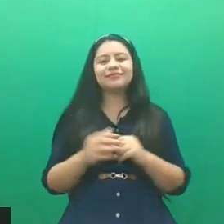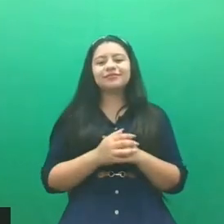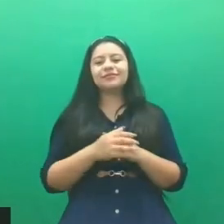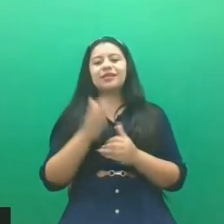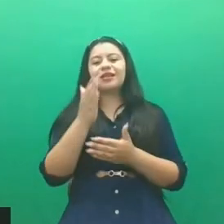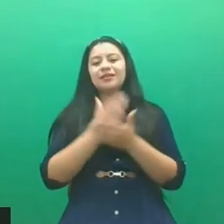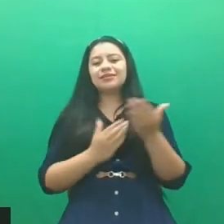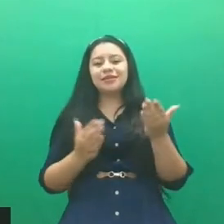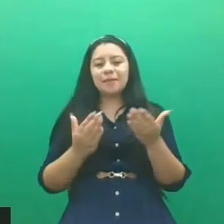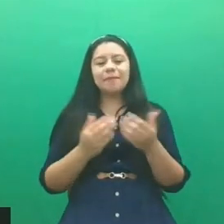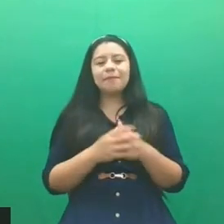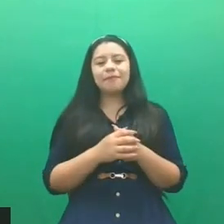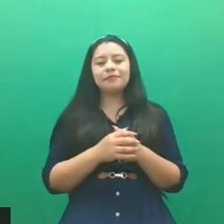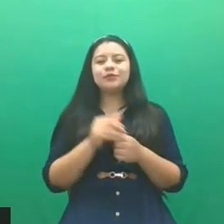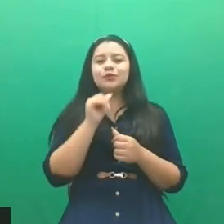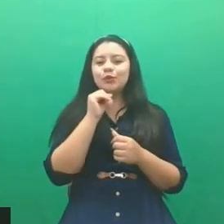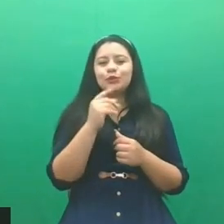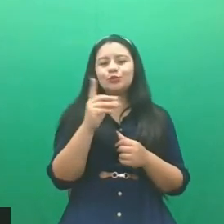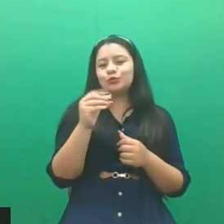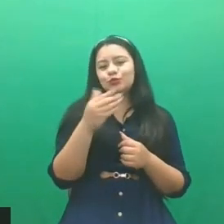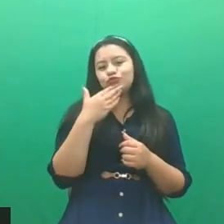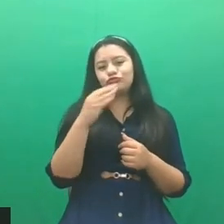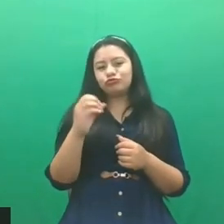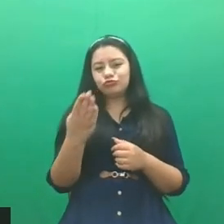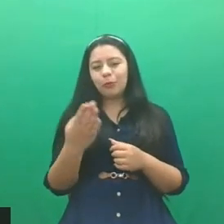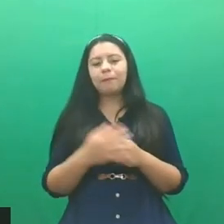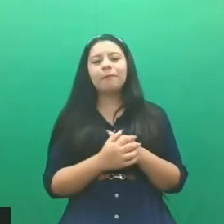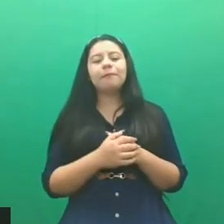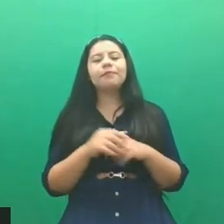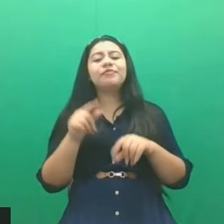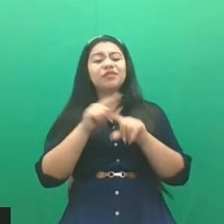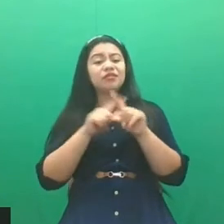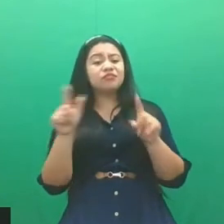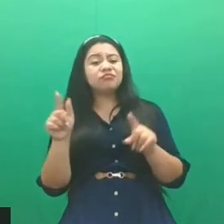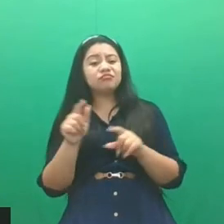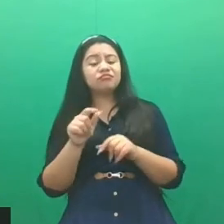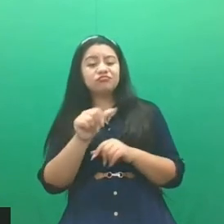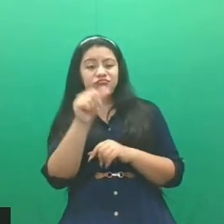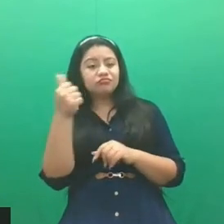say, well there's no really great examples, but there are many great examples. They're just not